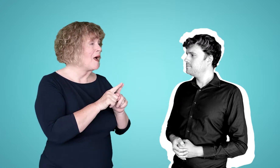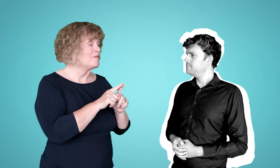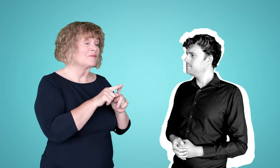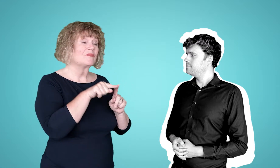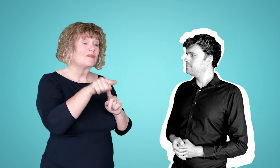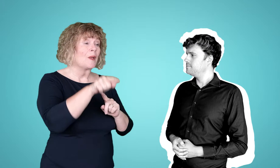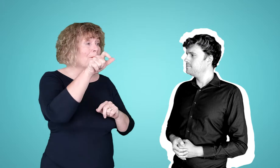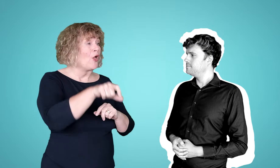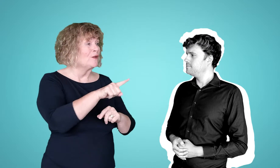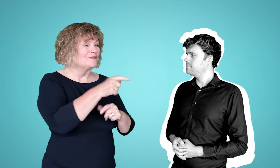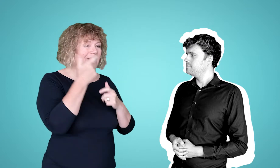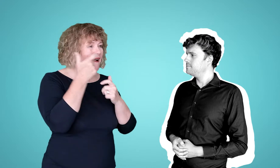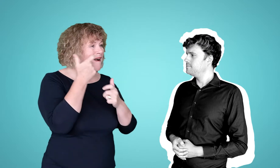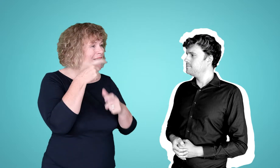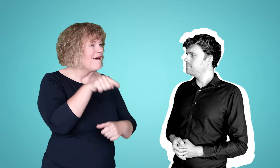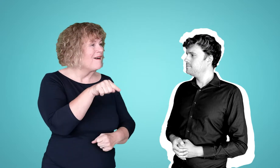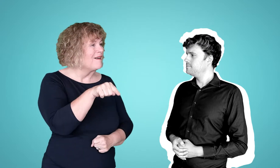you may have to go to court or pay a fine.